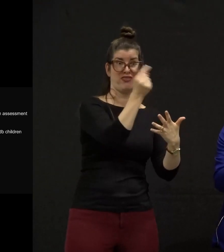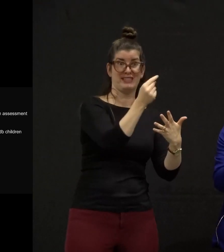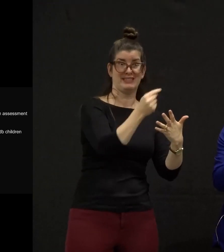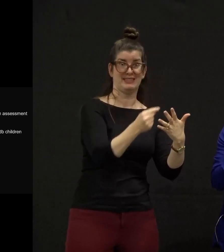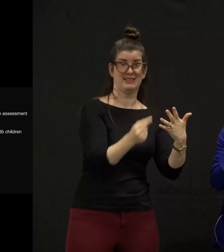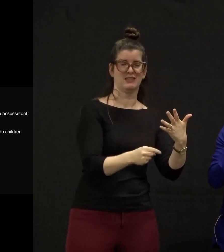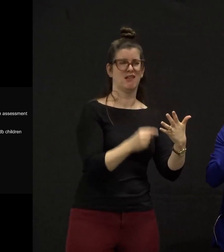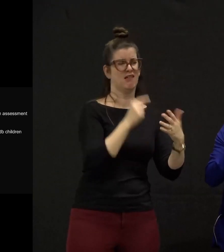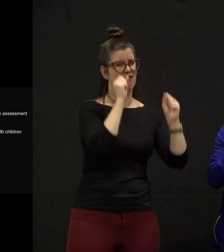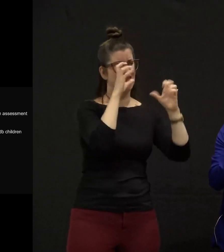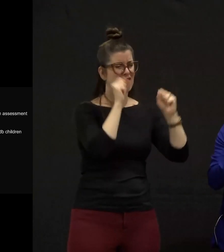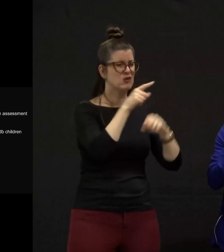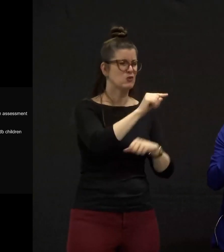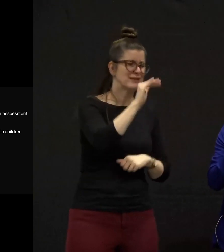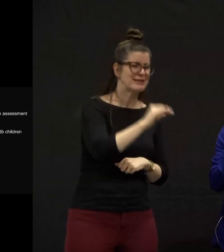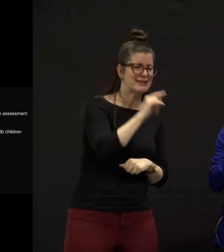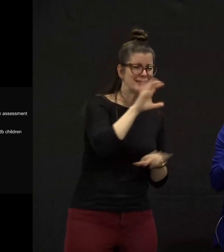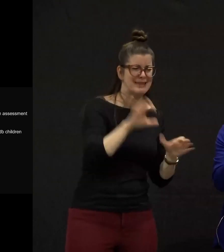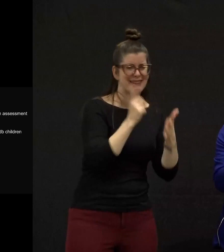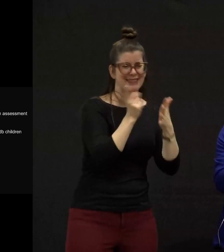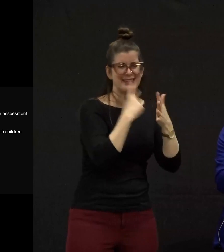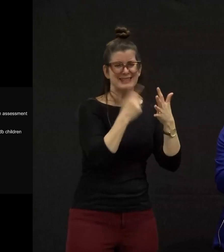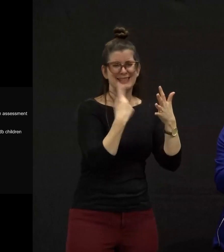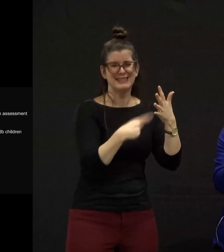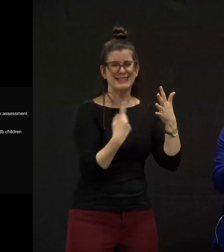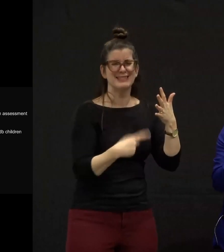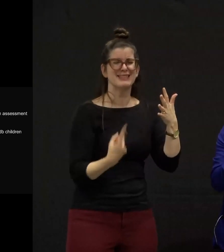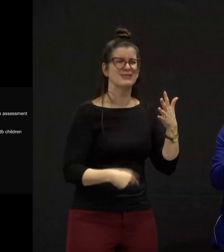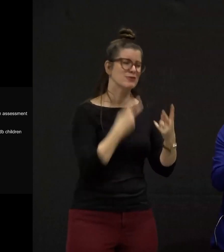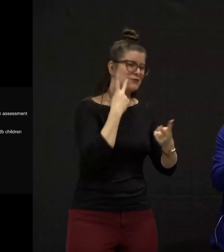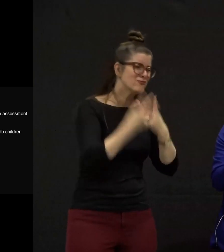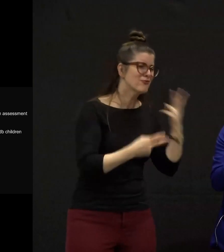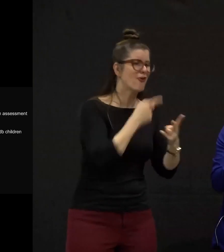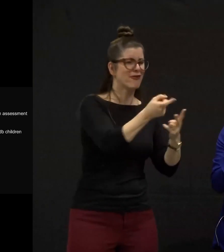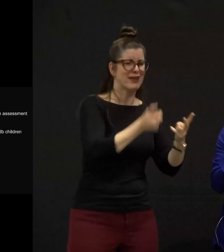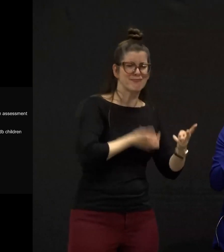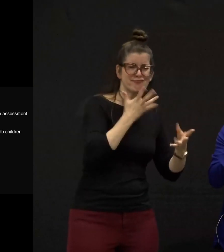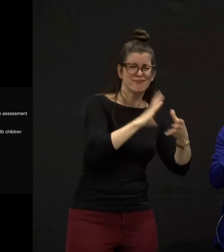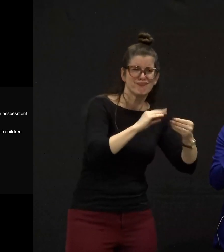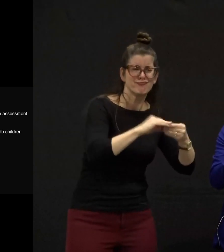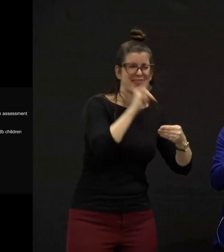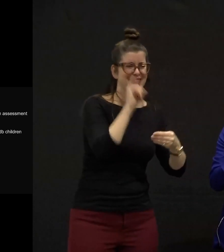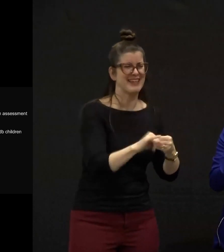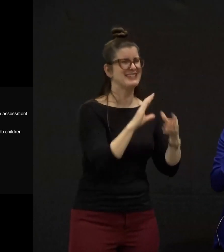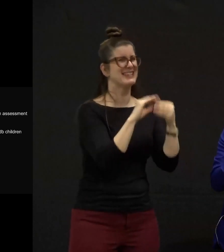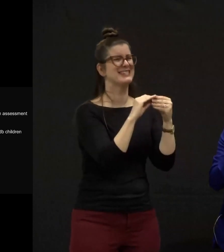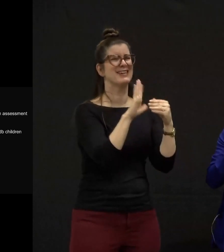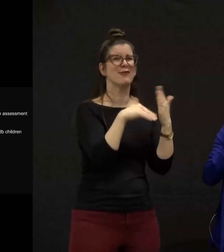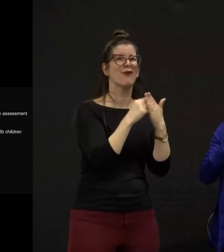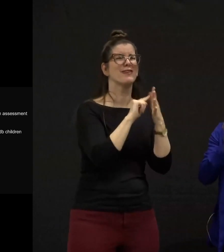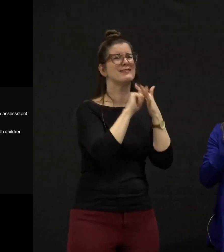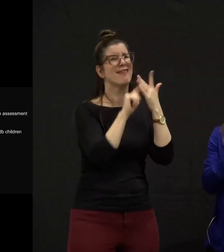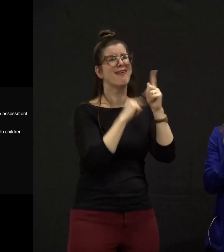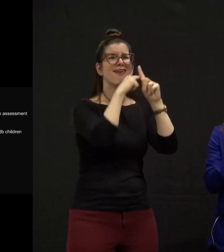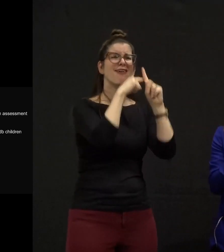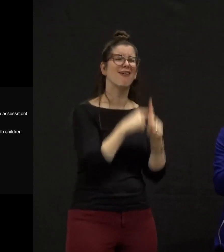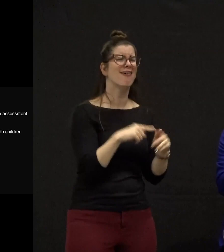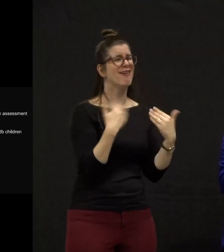Your kiddo did this and this and this and we saw it. They shared this and this and this and they said all these things, or they were sharing so much.